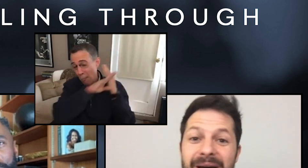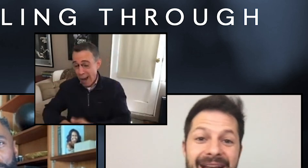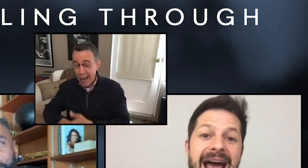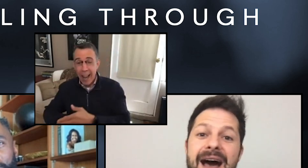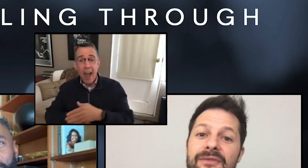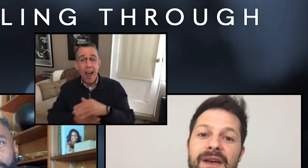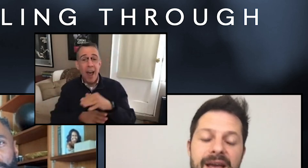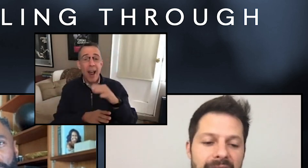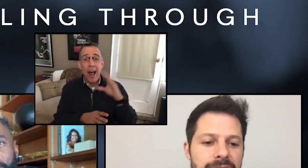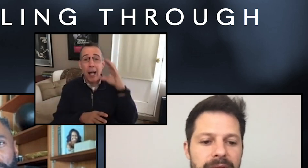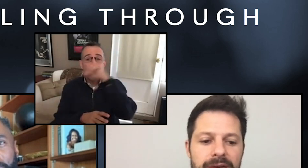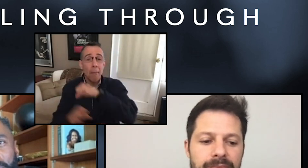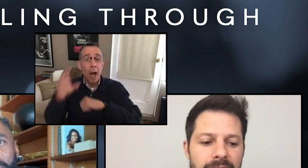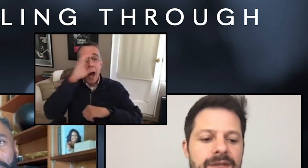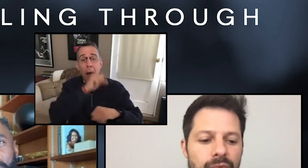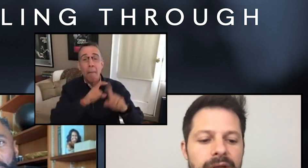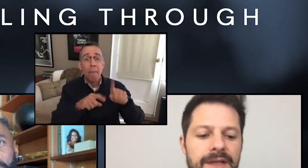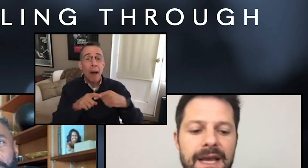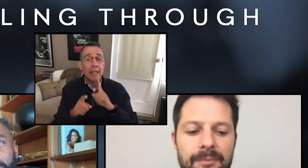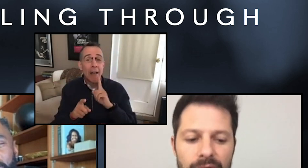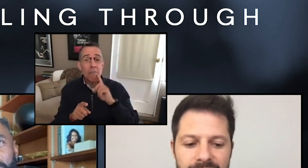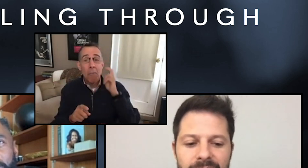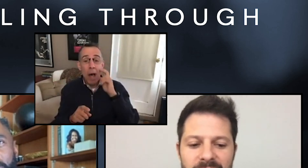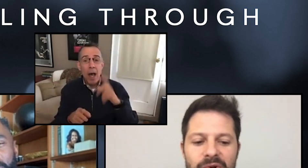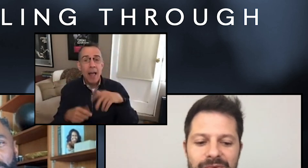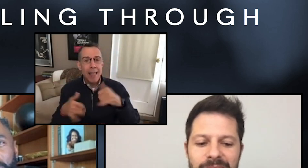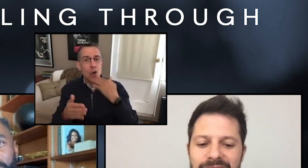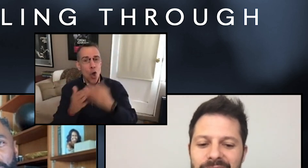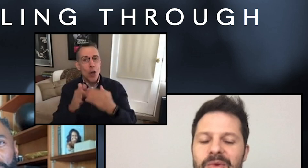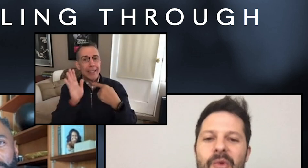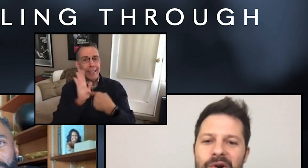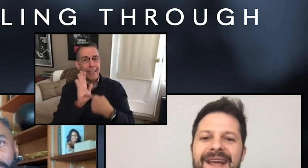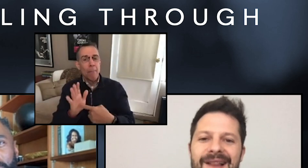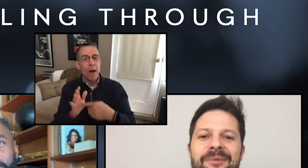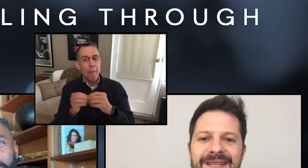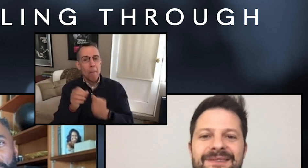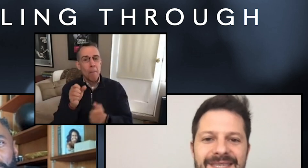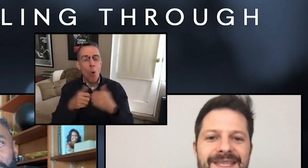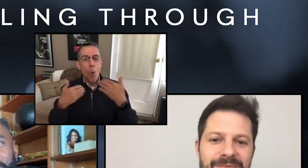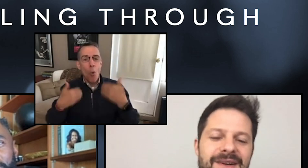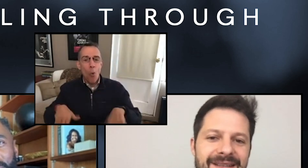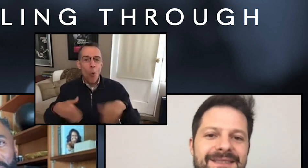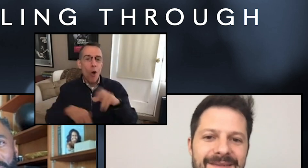might have, has been is a real example of some of the more rewarding elements of this experience.